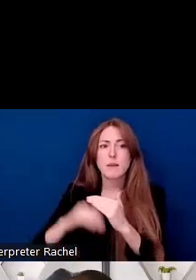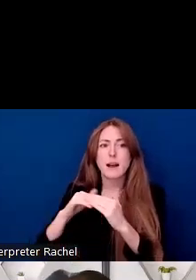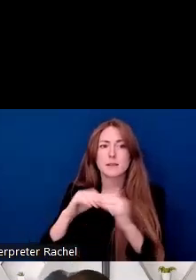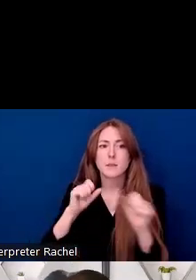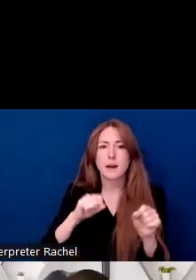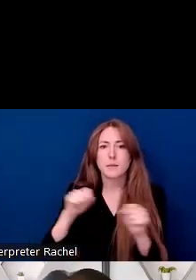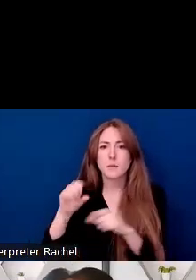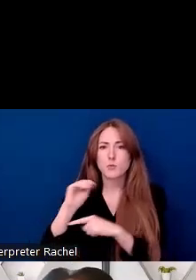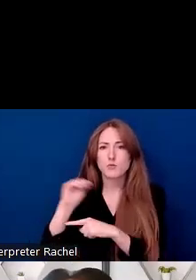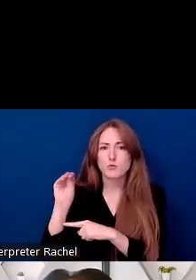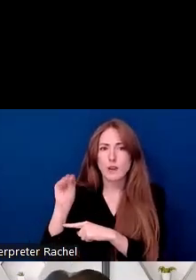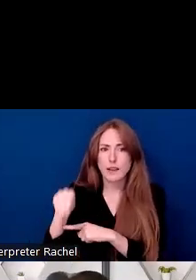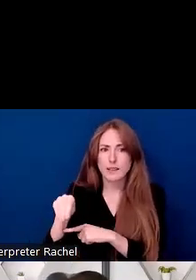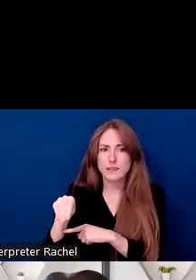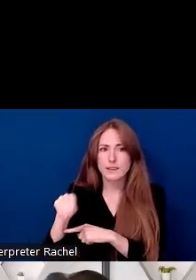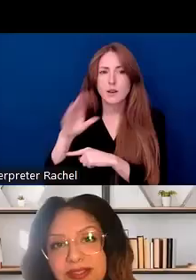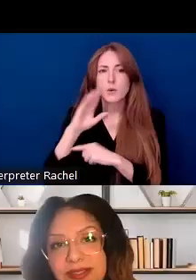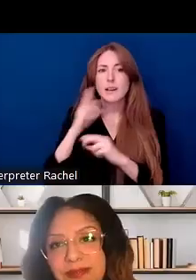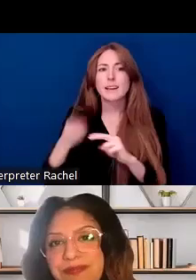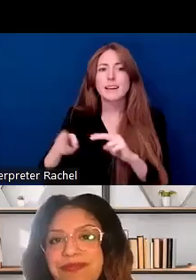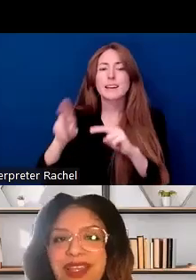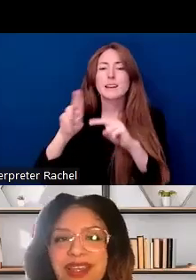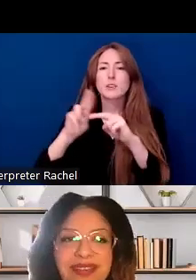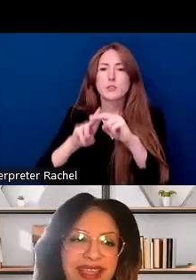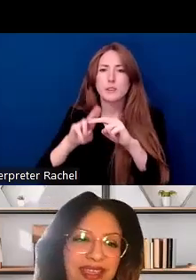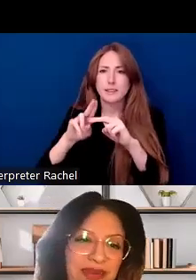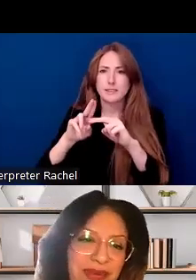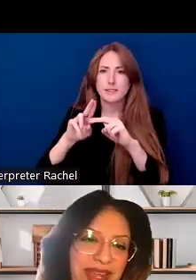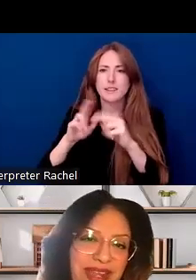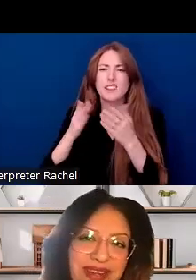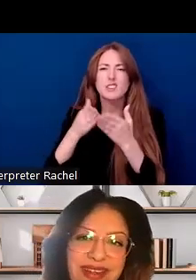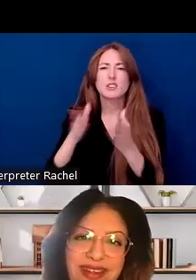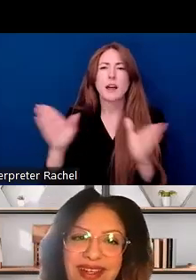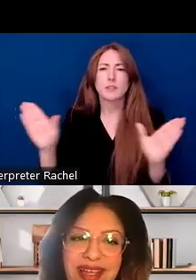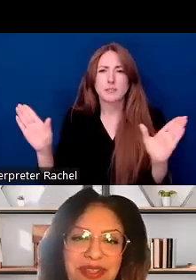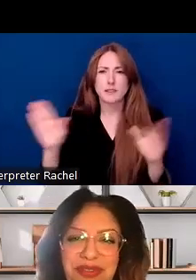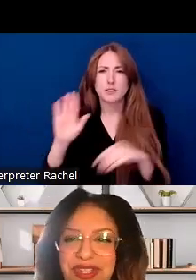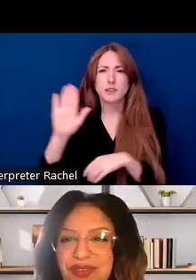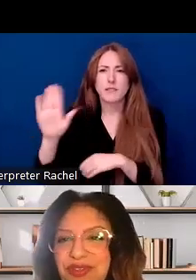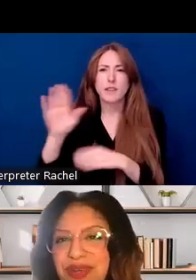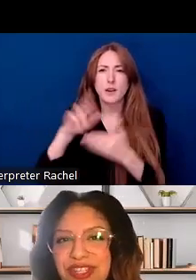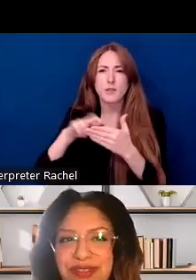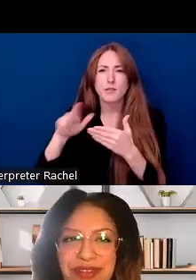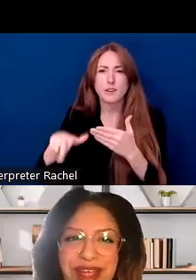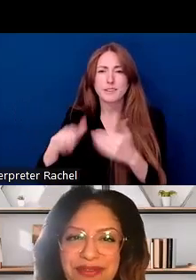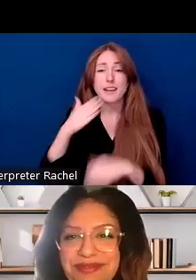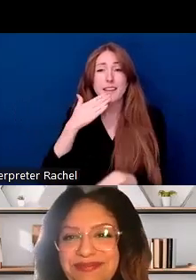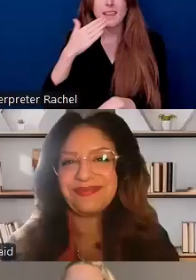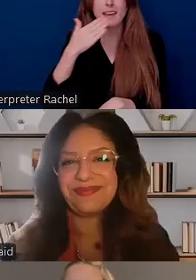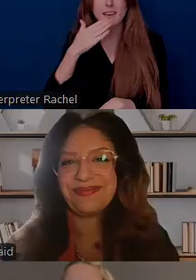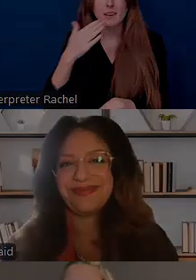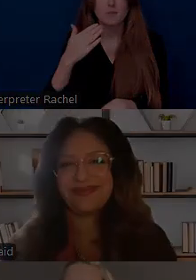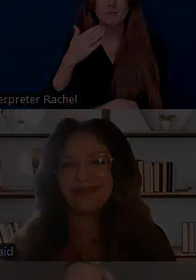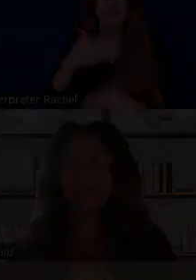generalizability of their findings. Thank you and happy to receive your questions if you have.